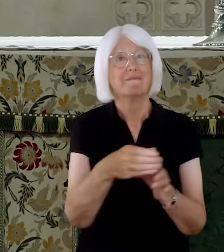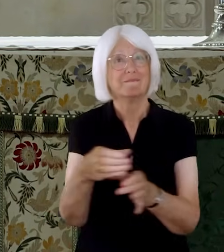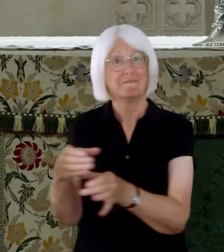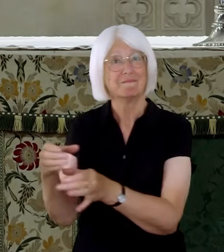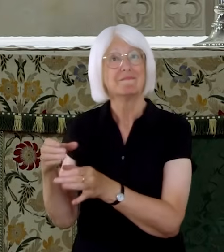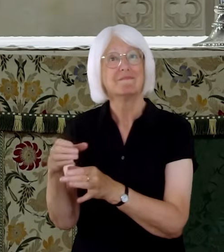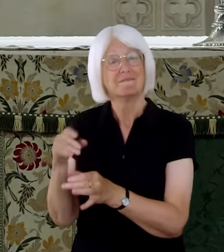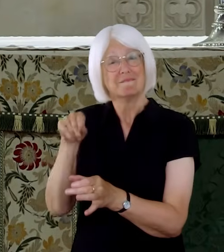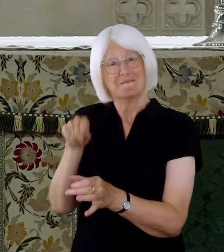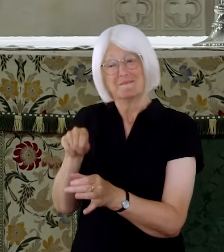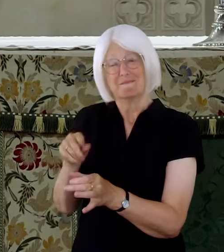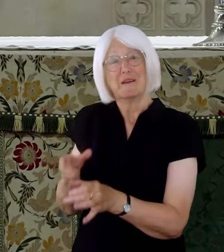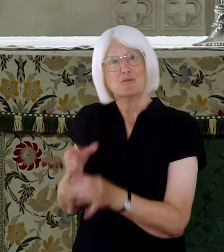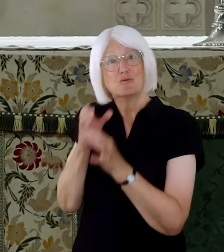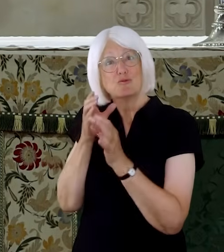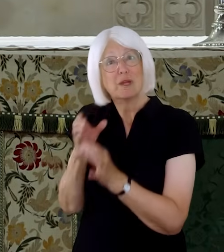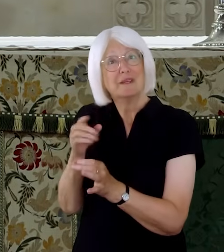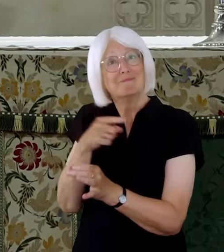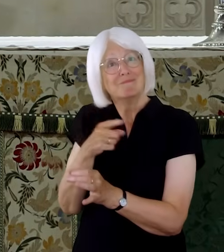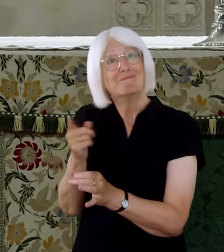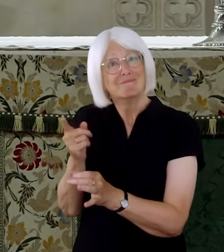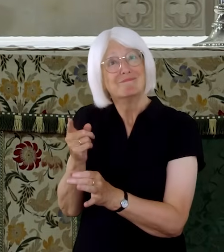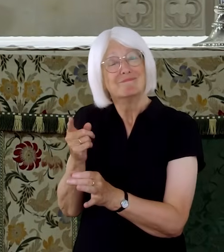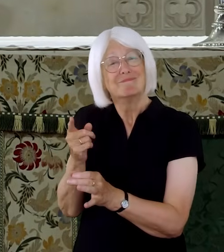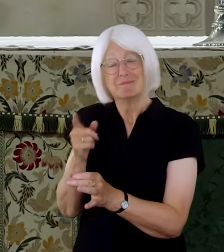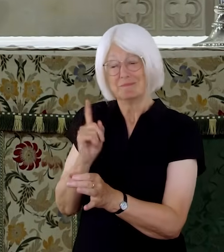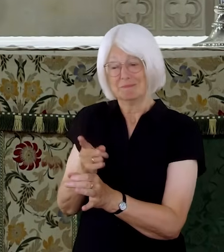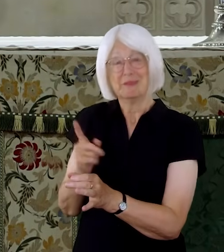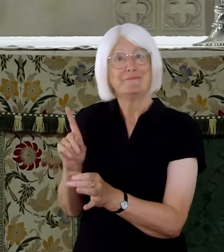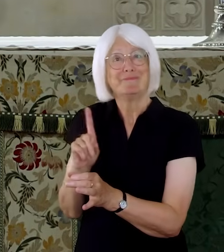He gave it to them saying, drink this all of you.